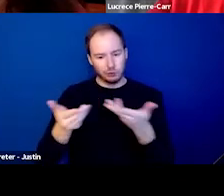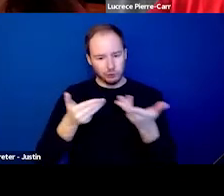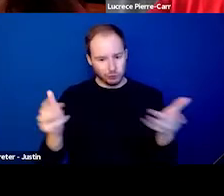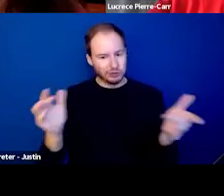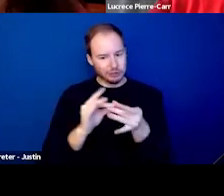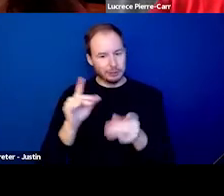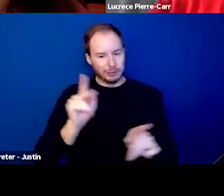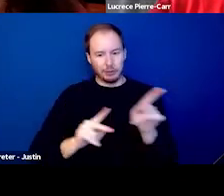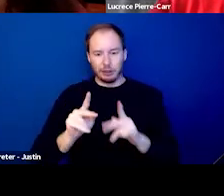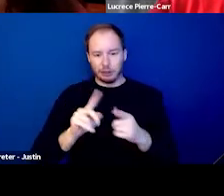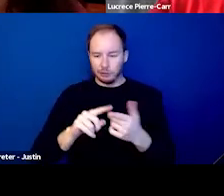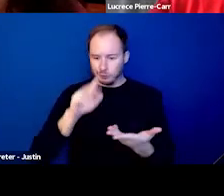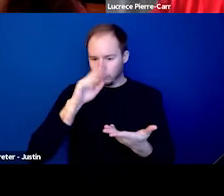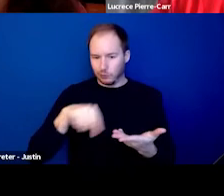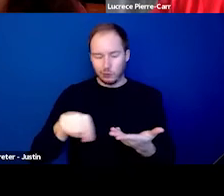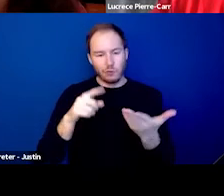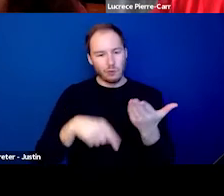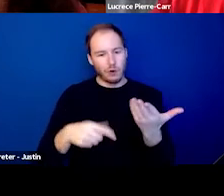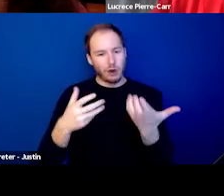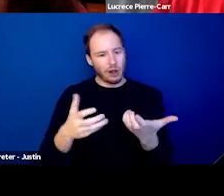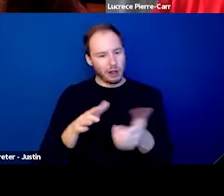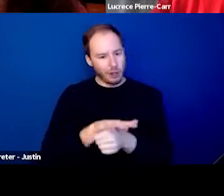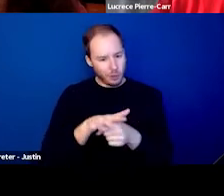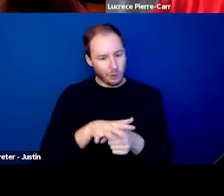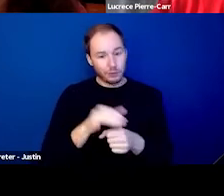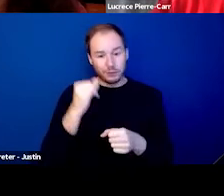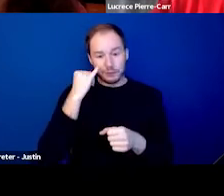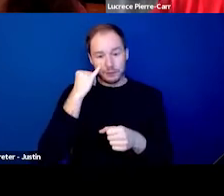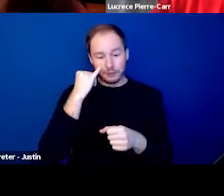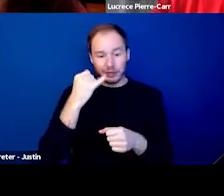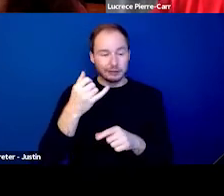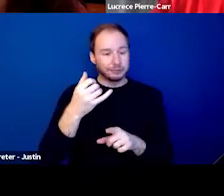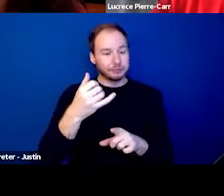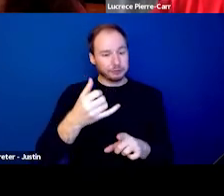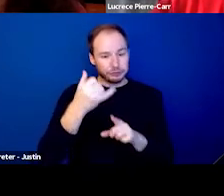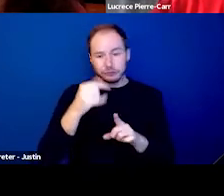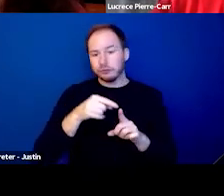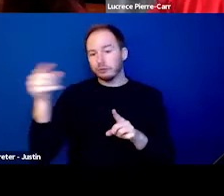and what people might need locally. If someone ends up at a national backup center,